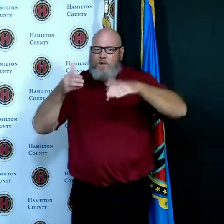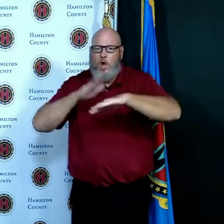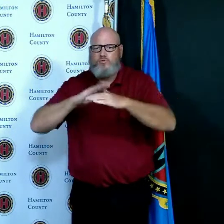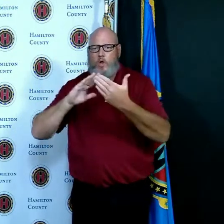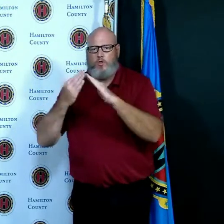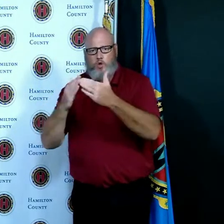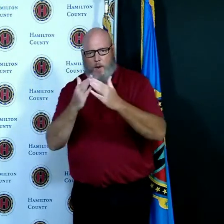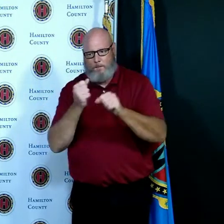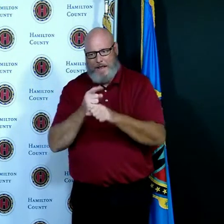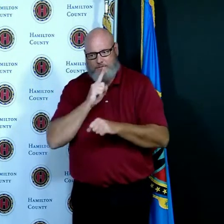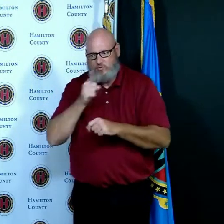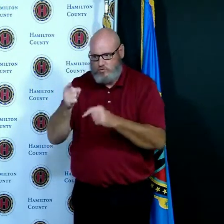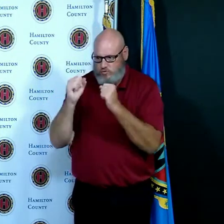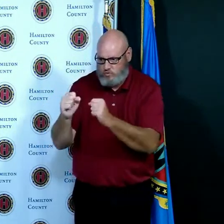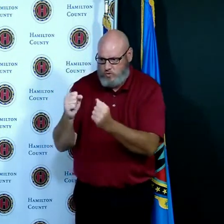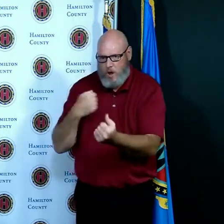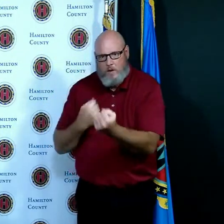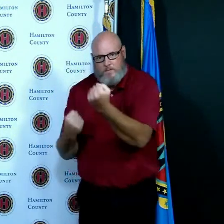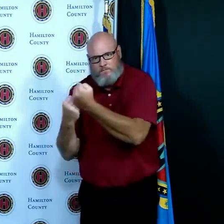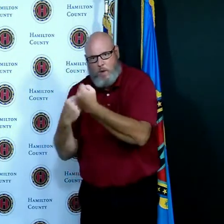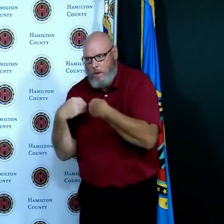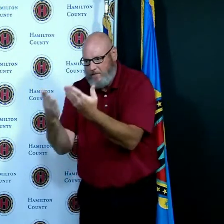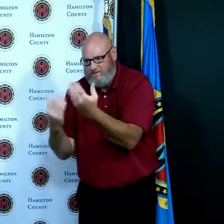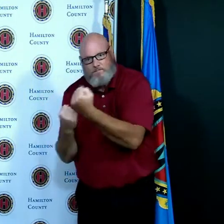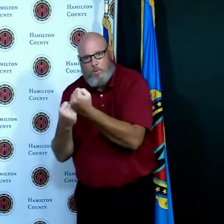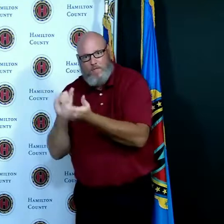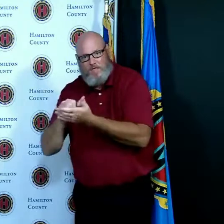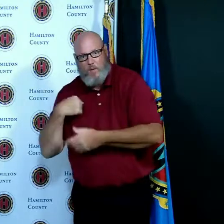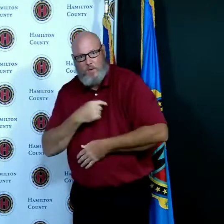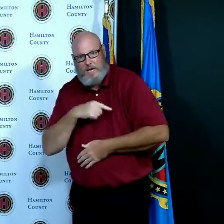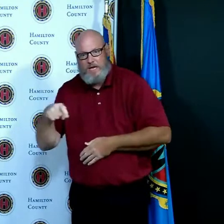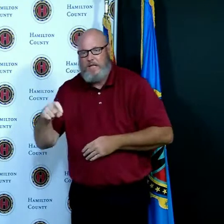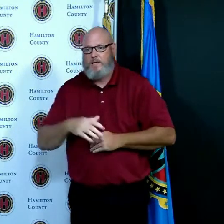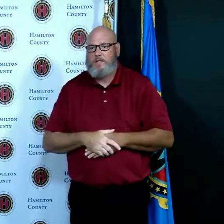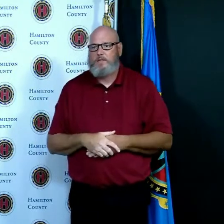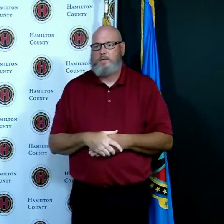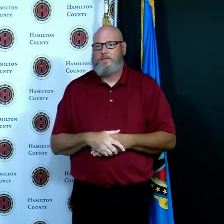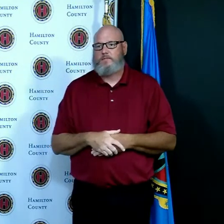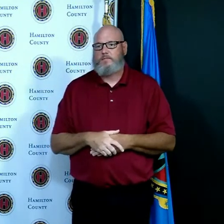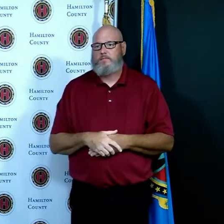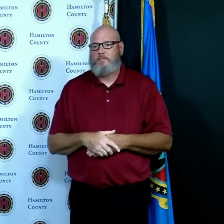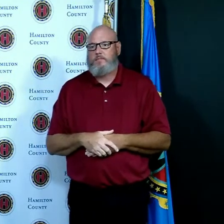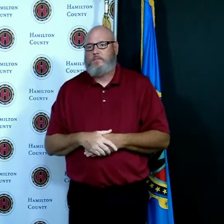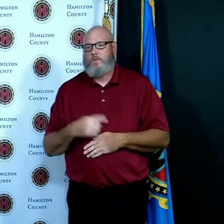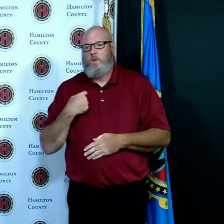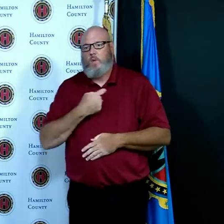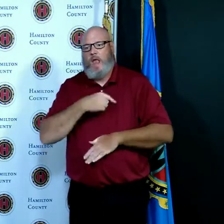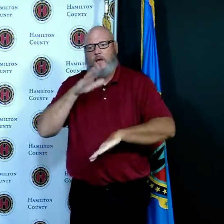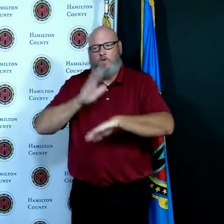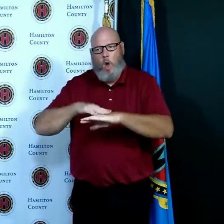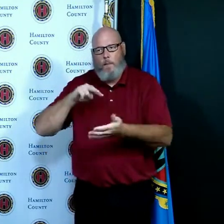in this case the spread of Covid-19. and so we have been very deliberate and reaching out to some of our partners in the community